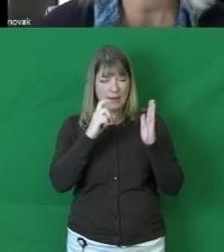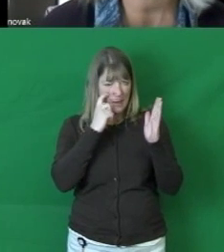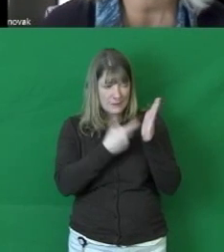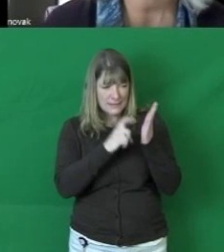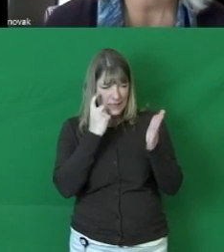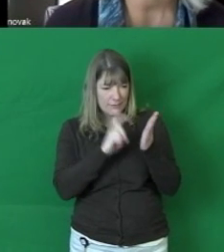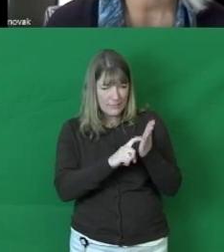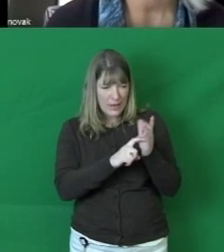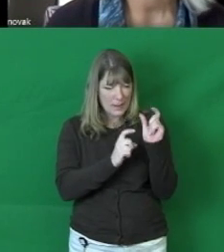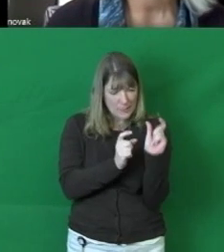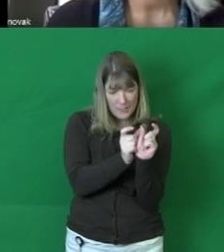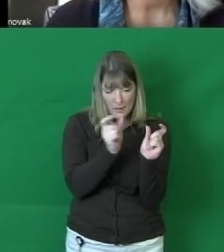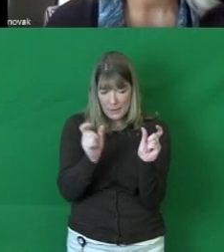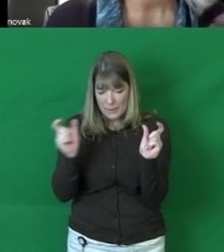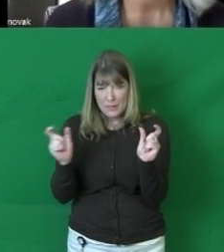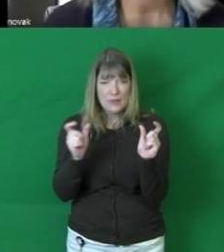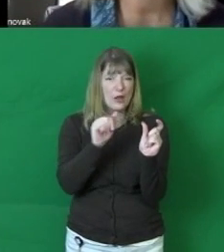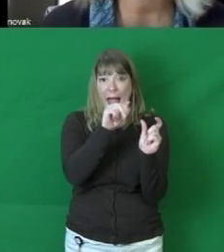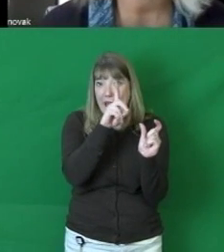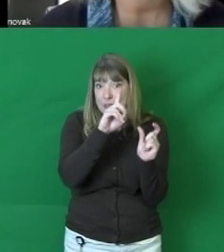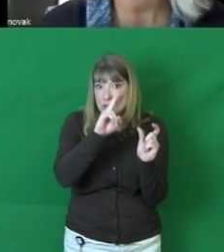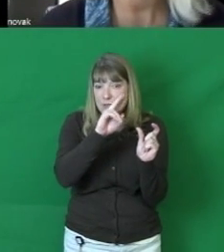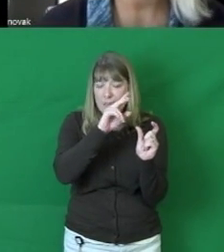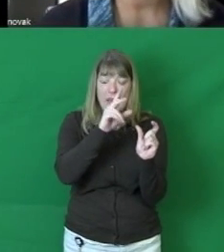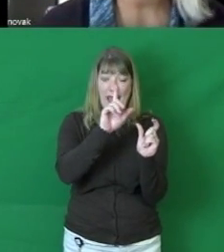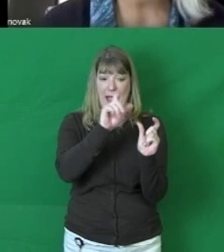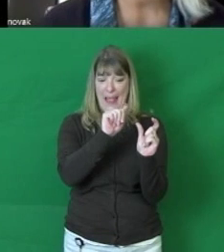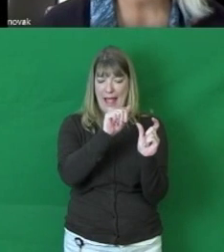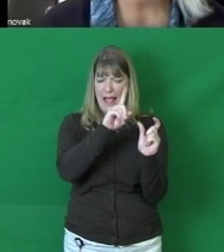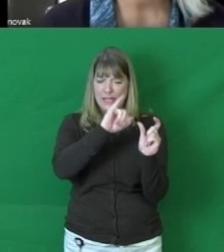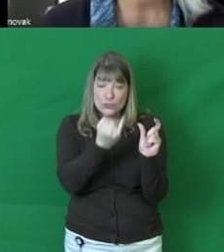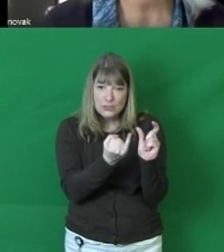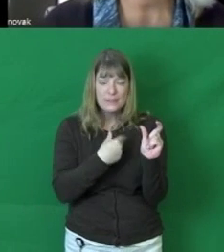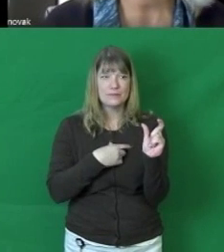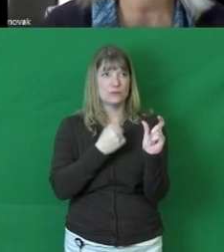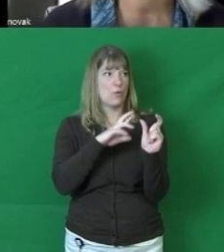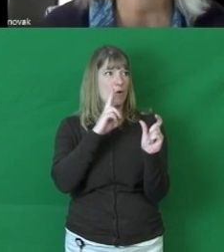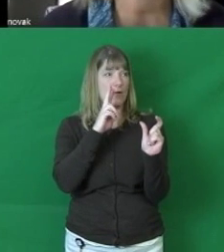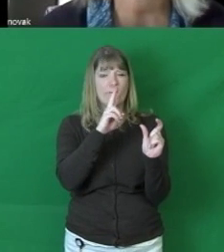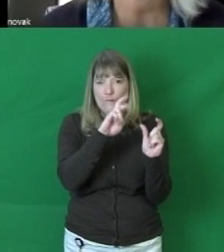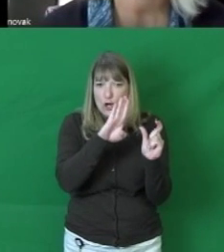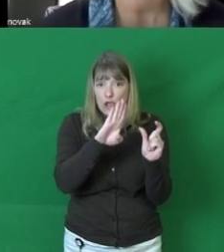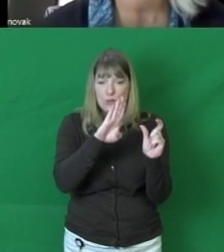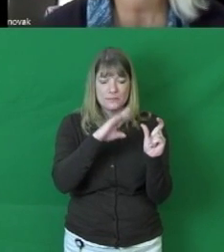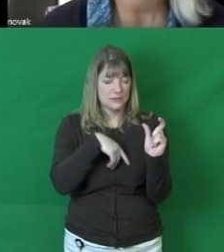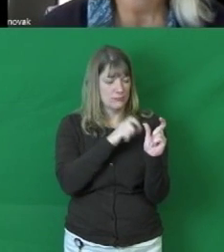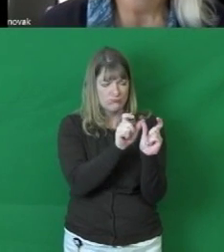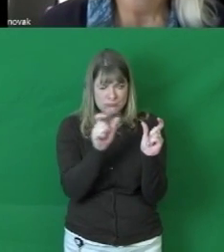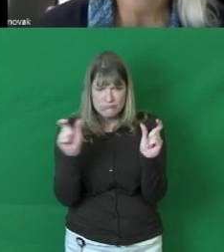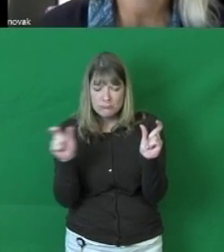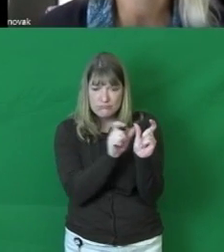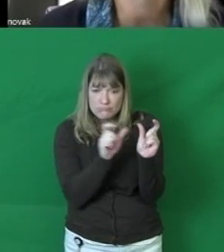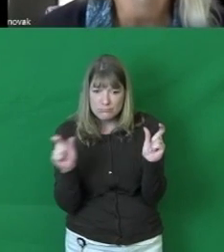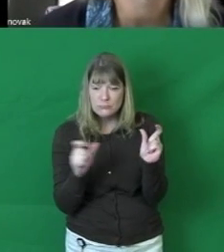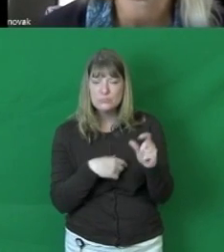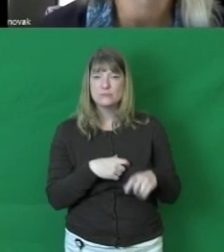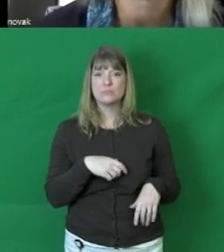used in the song. Find all the adjectives in the song lyrics. Find all the verbs. You could also identify